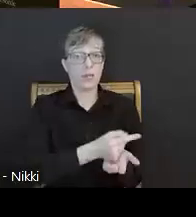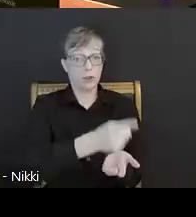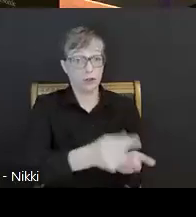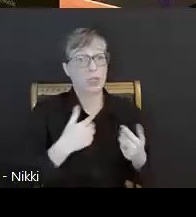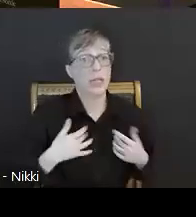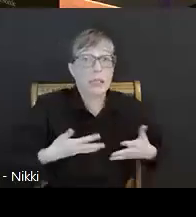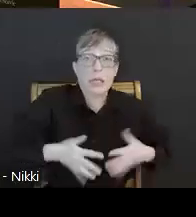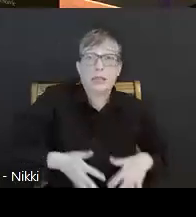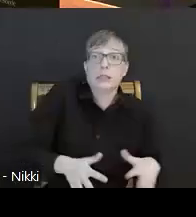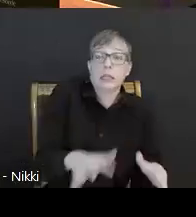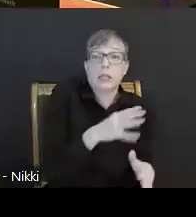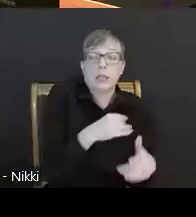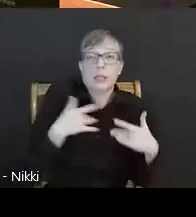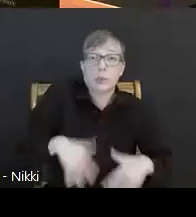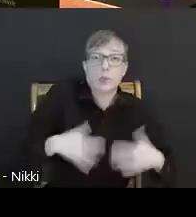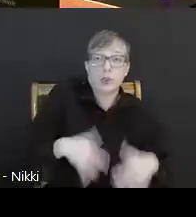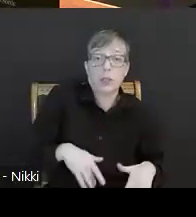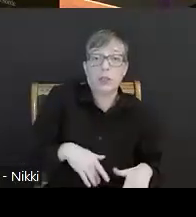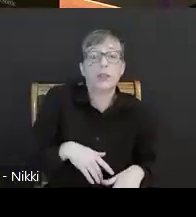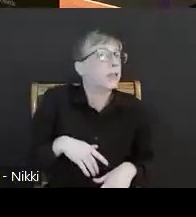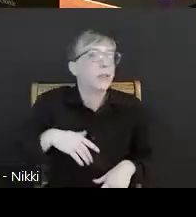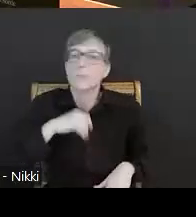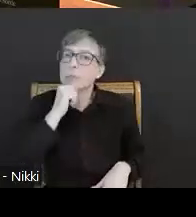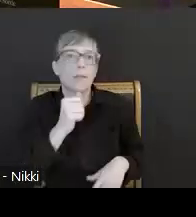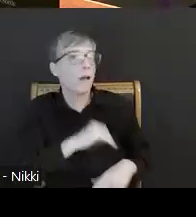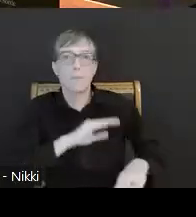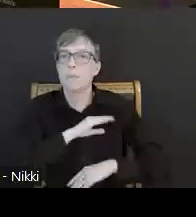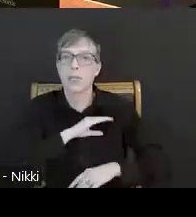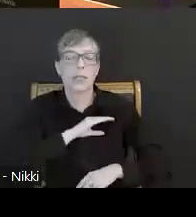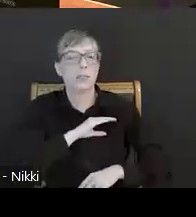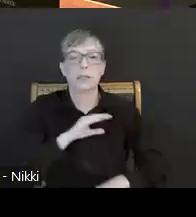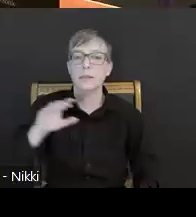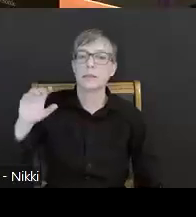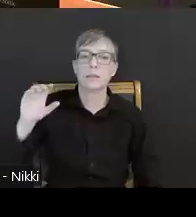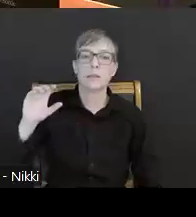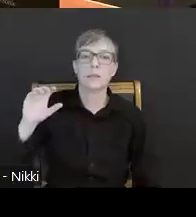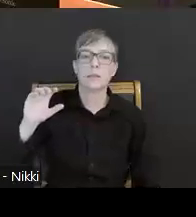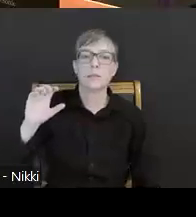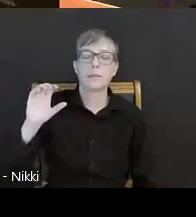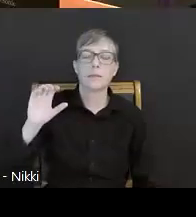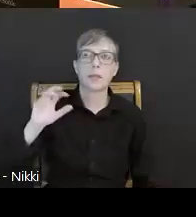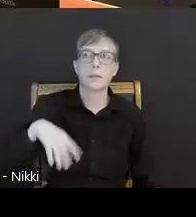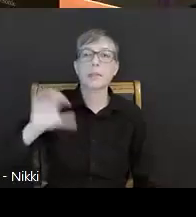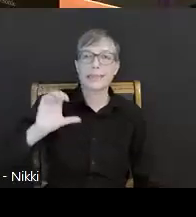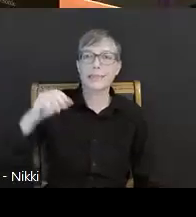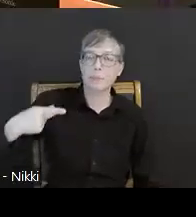not meet criteria for PTSD there was no history of substance use or substance treatment her